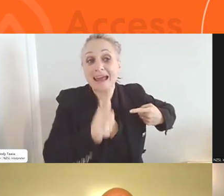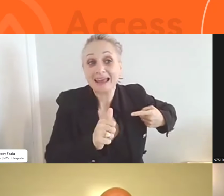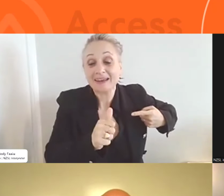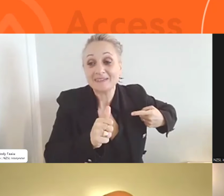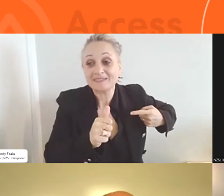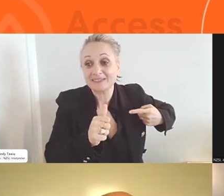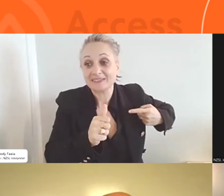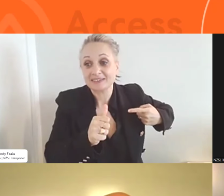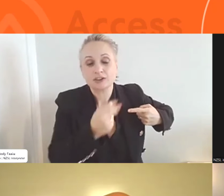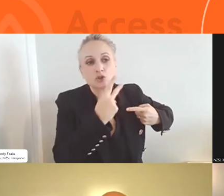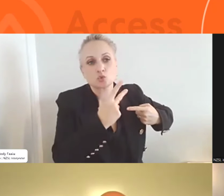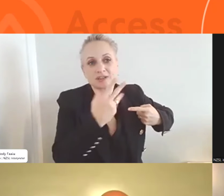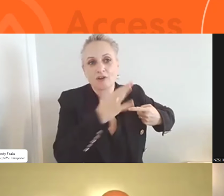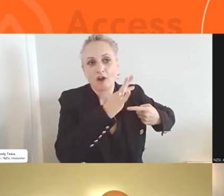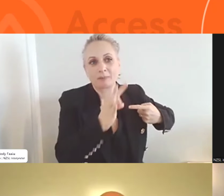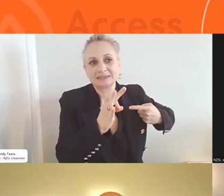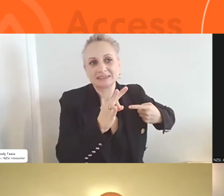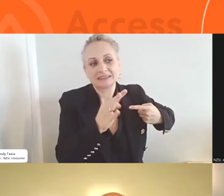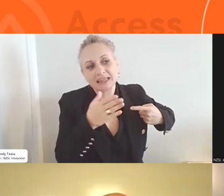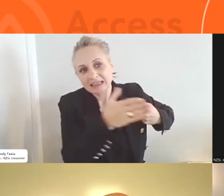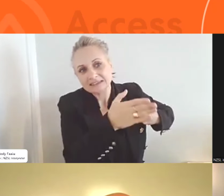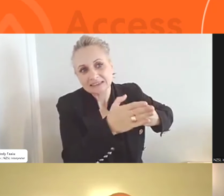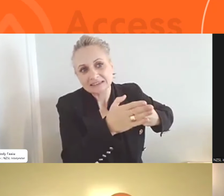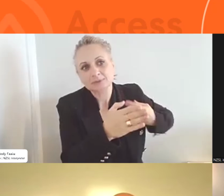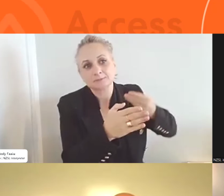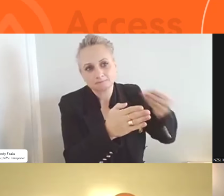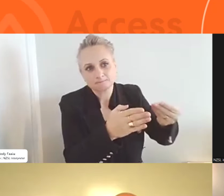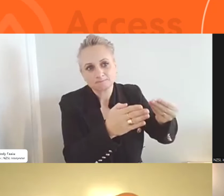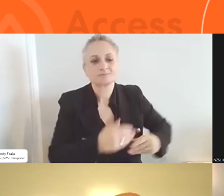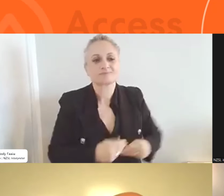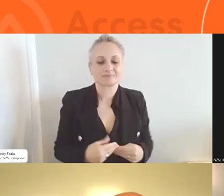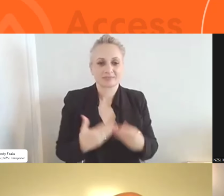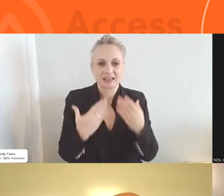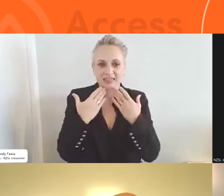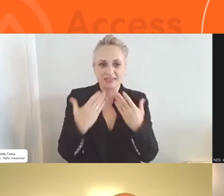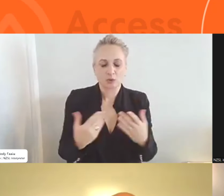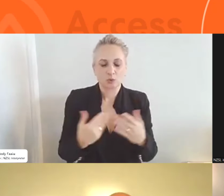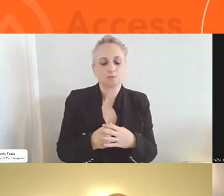fully accessible?" Thank you. I don't believe the consenting process